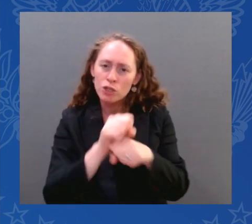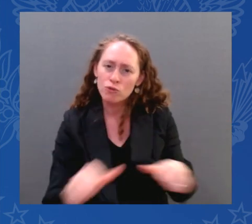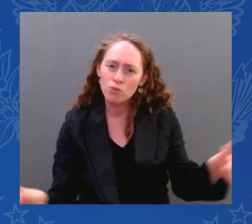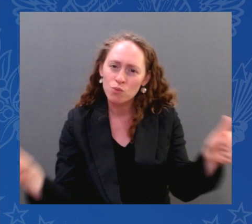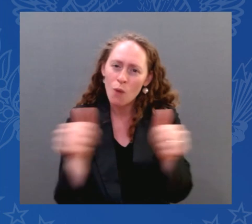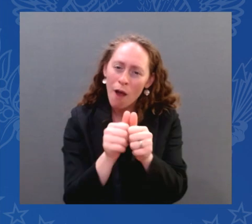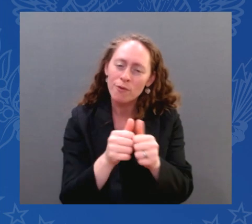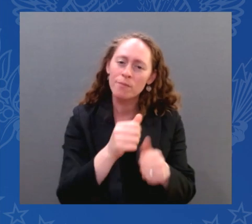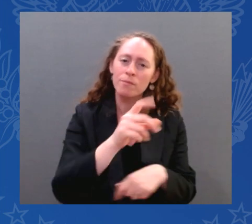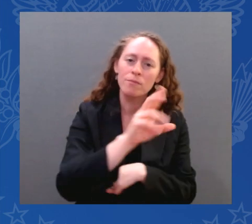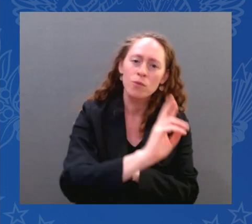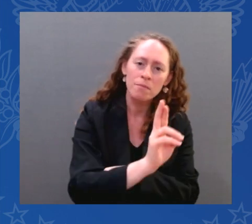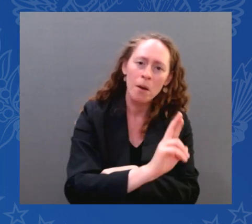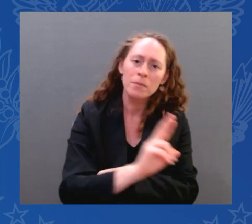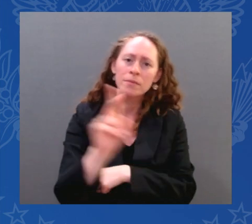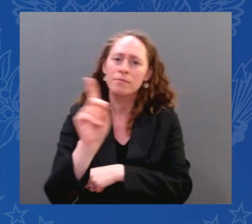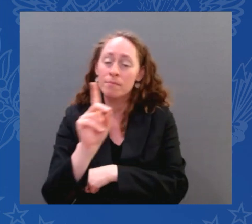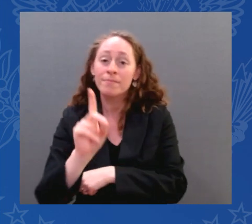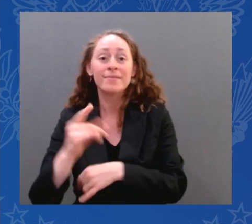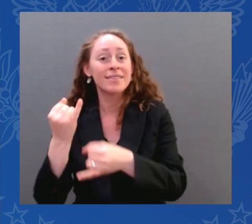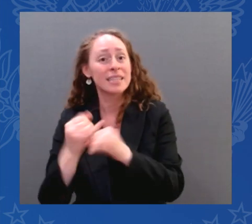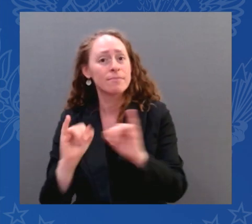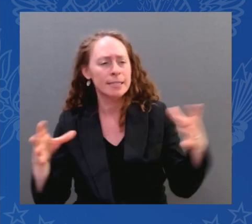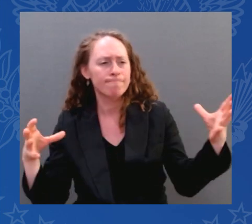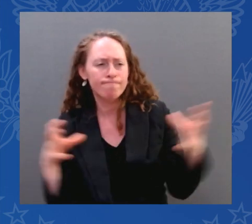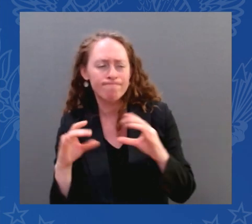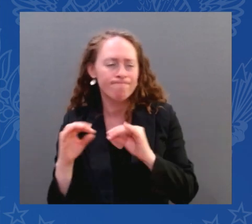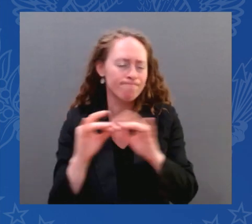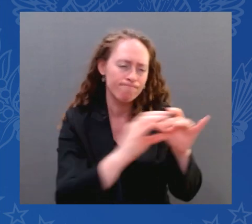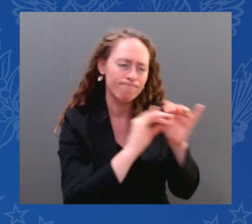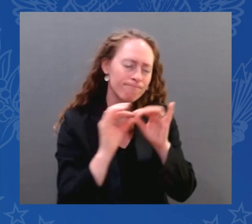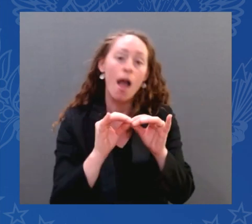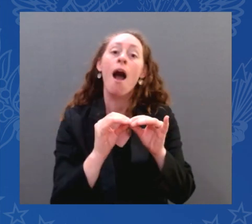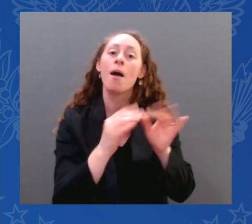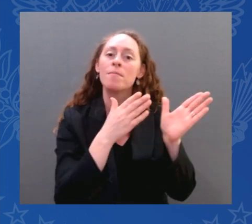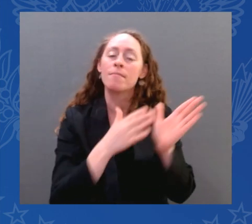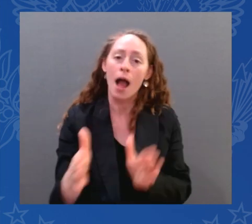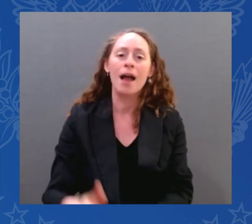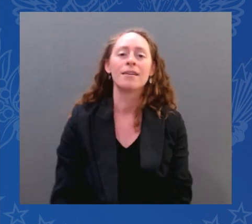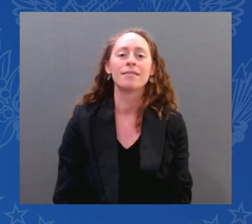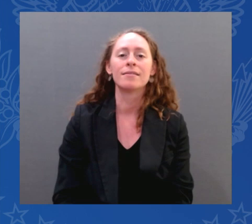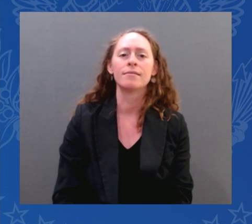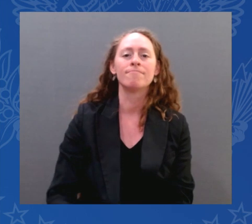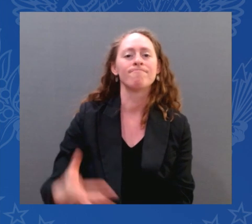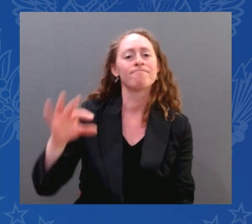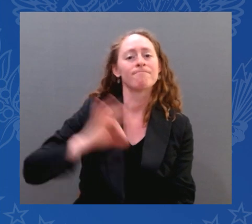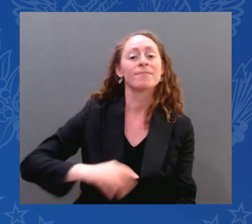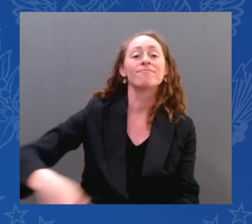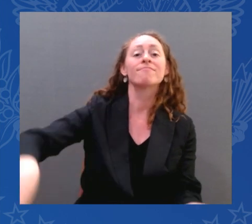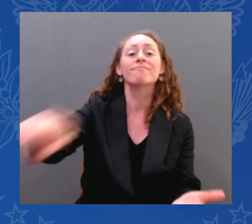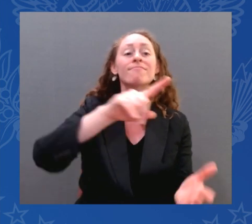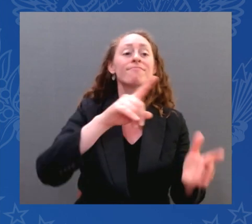families in this country, businesses of all sizes. We've identified the problem. We identified the solution,